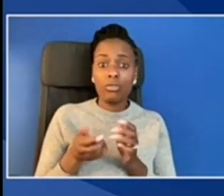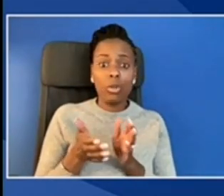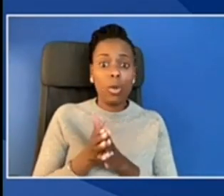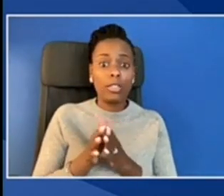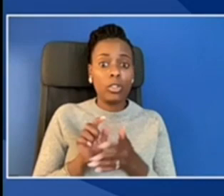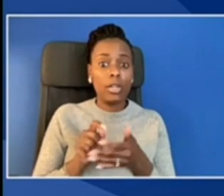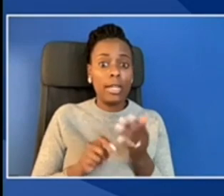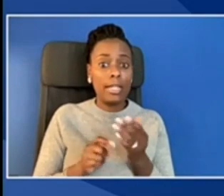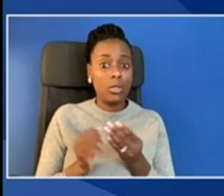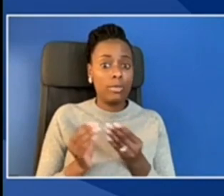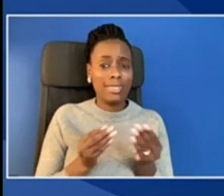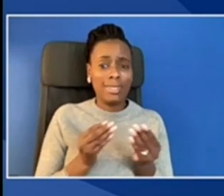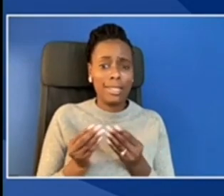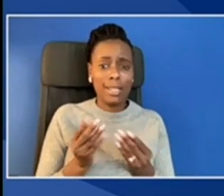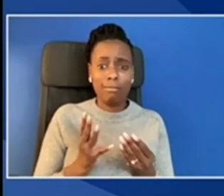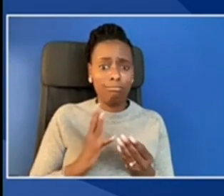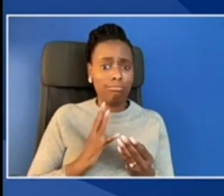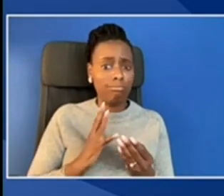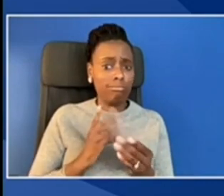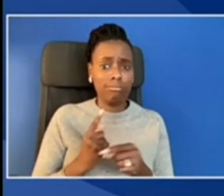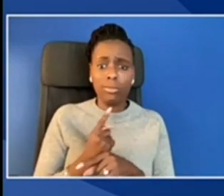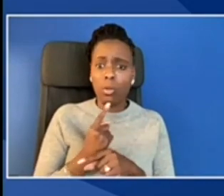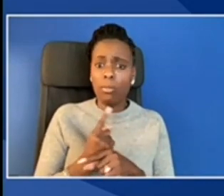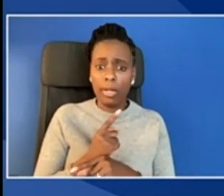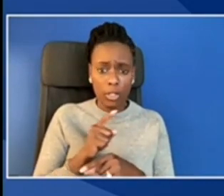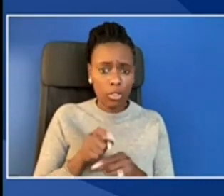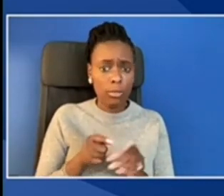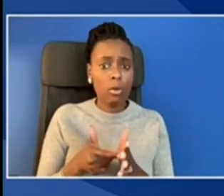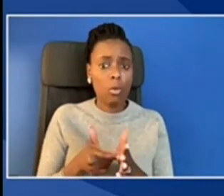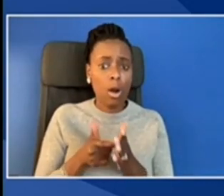that is absolutely appropriate and should be a requirement for Federal contractors.